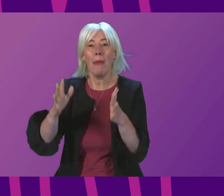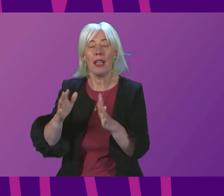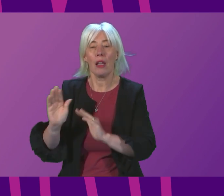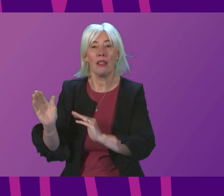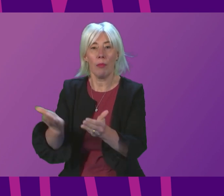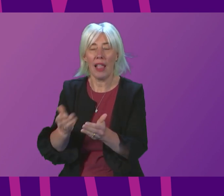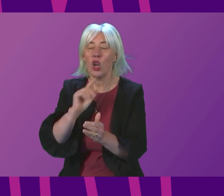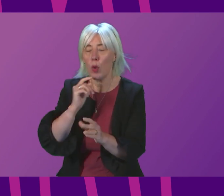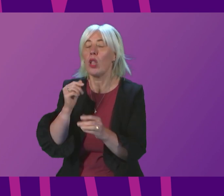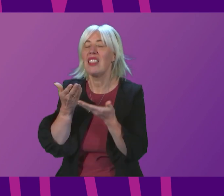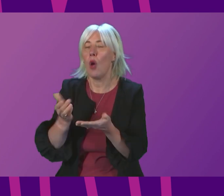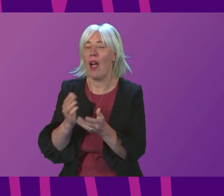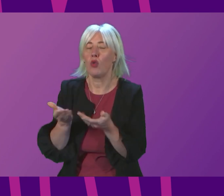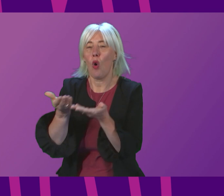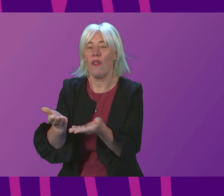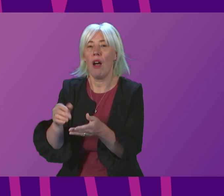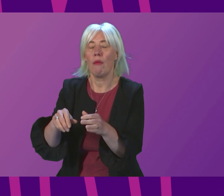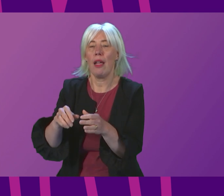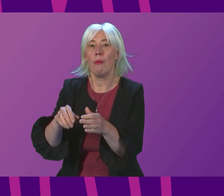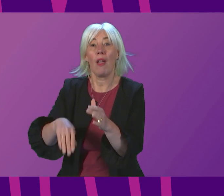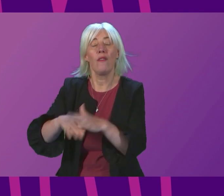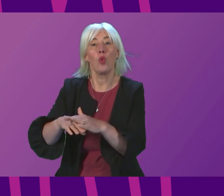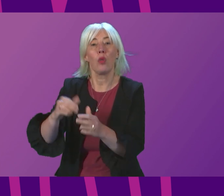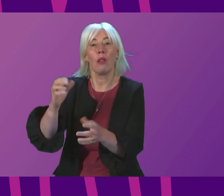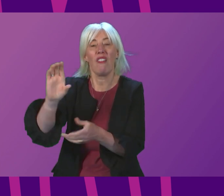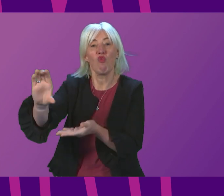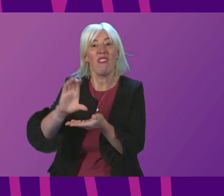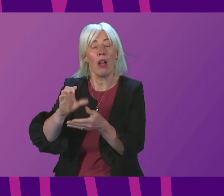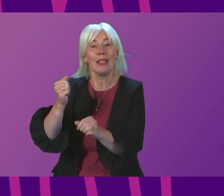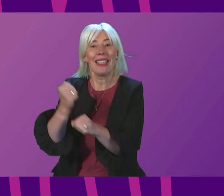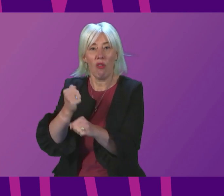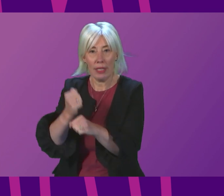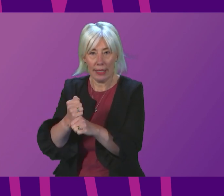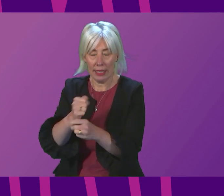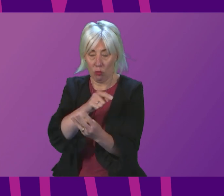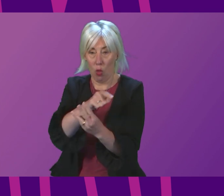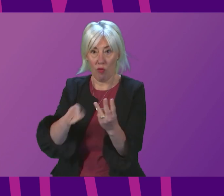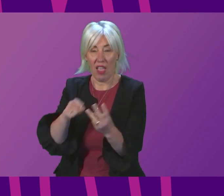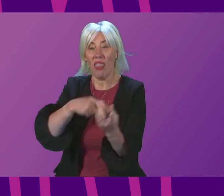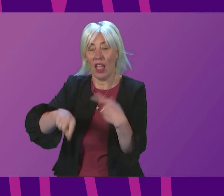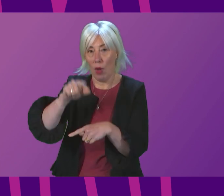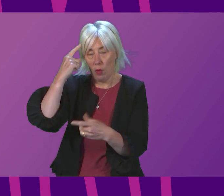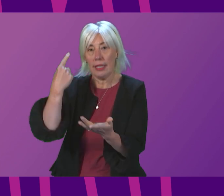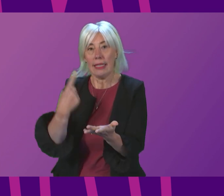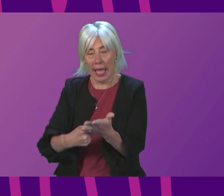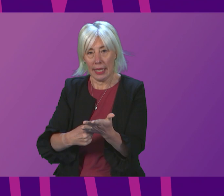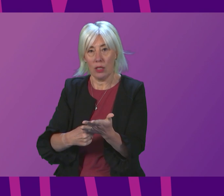Those were the changes that reduced the risk and underpinned the decision that the Government arrived at.